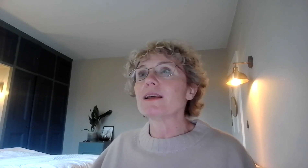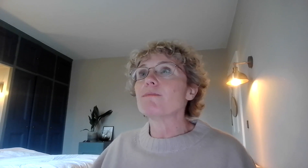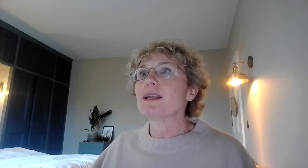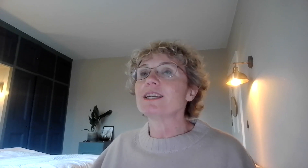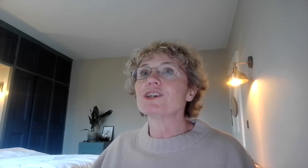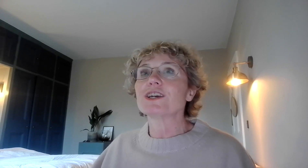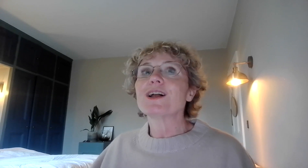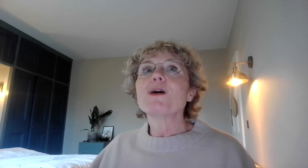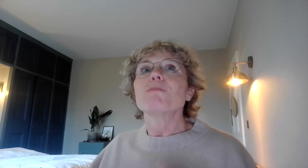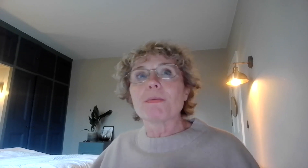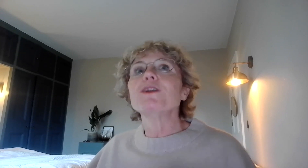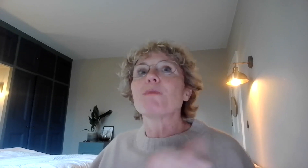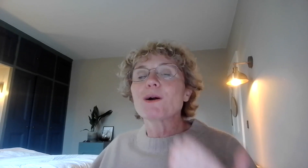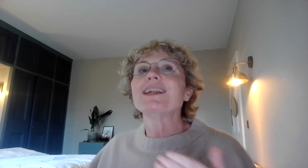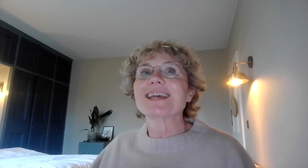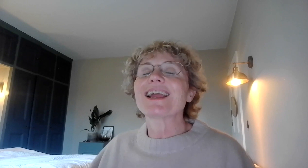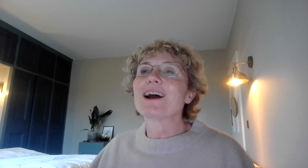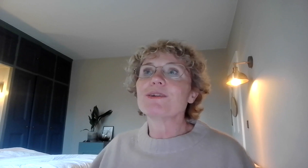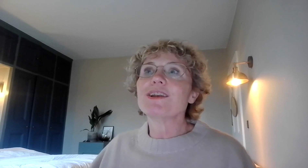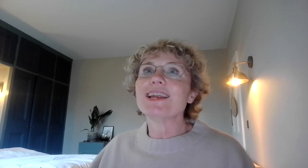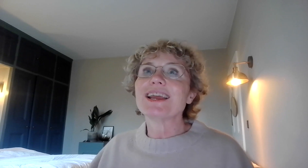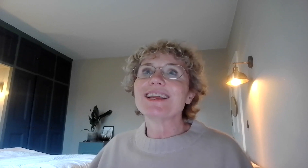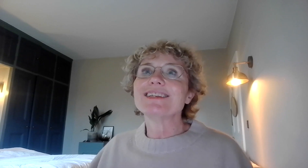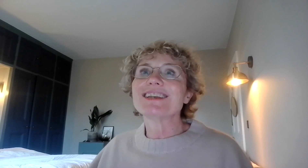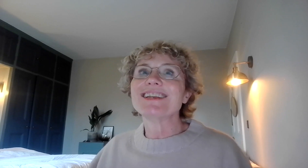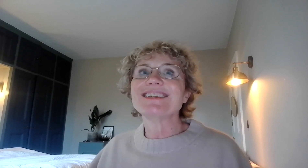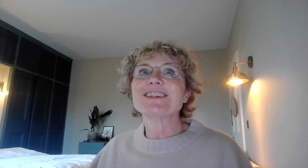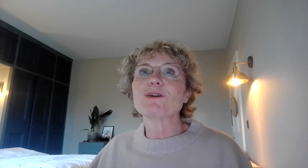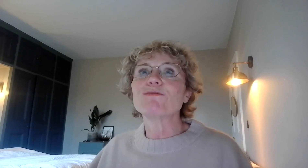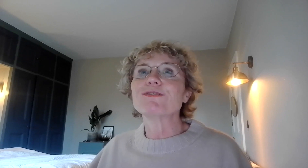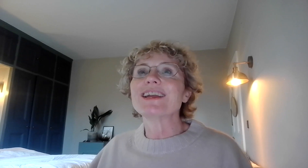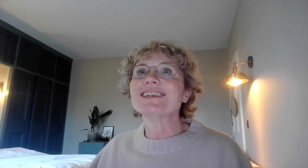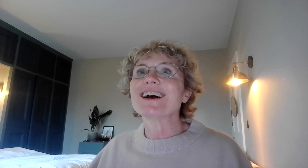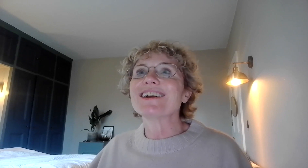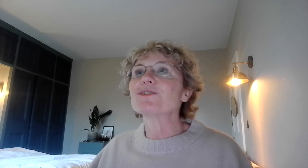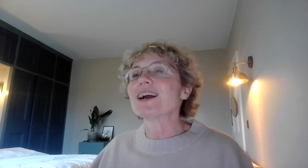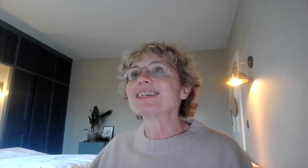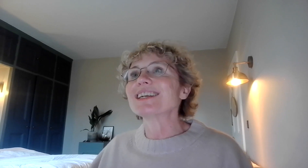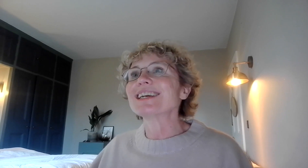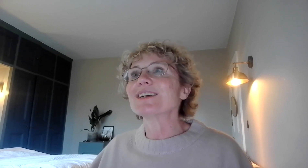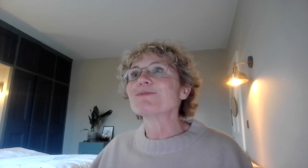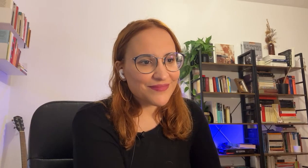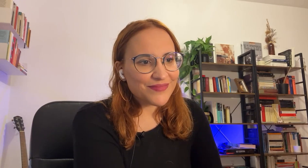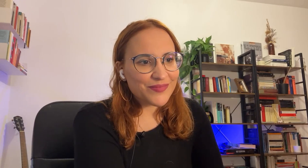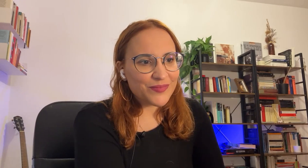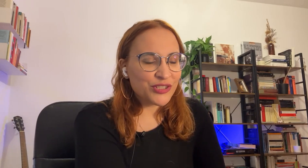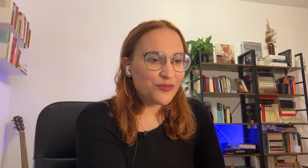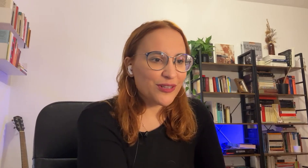The ability just to pop it in your pocket and take it out when you need it is quite exciting. Wonderful.